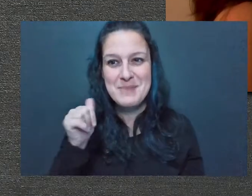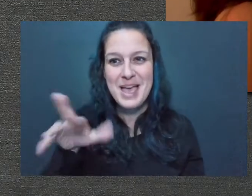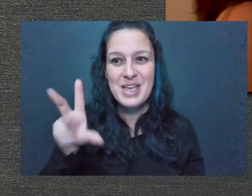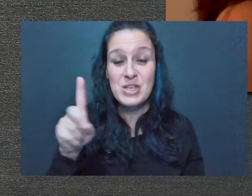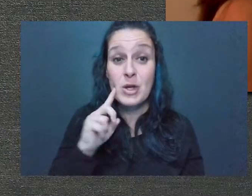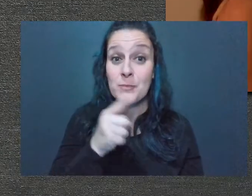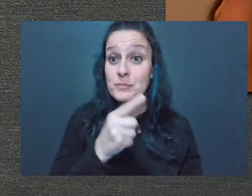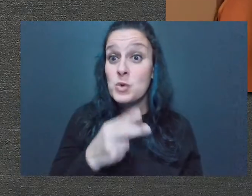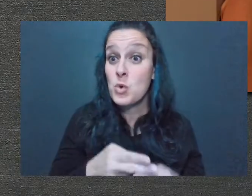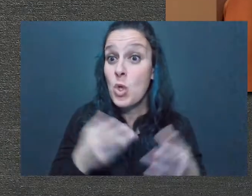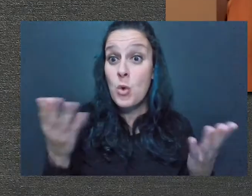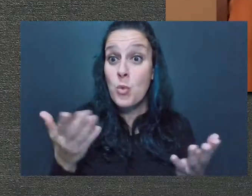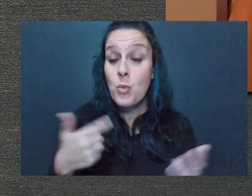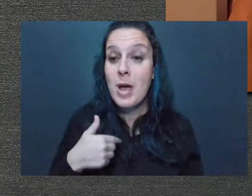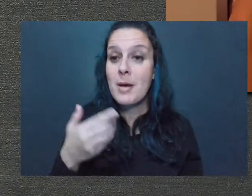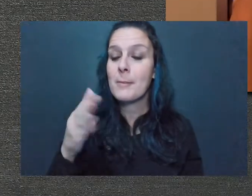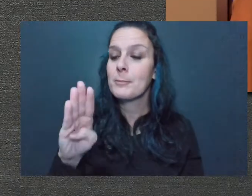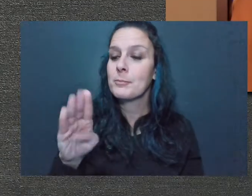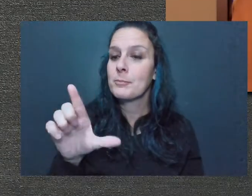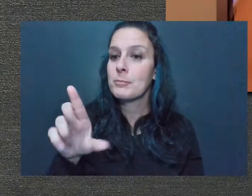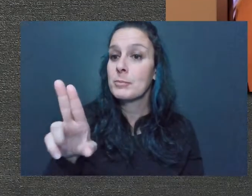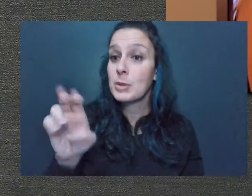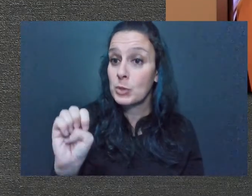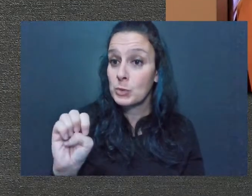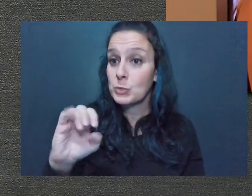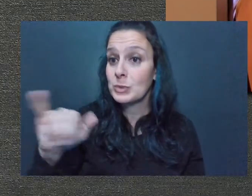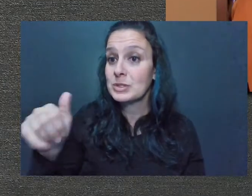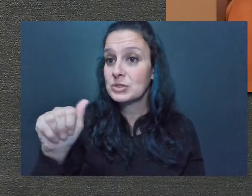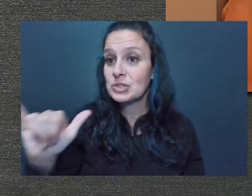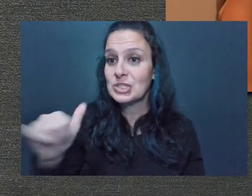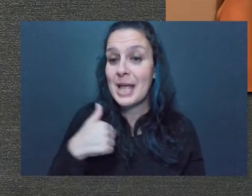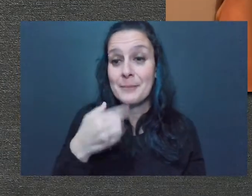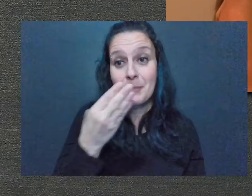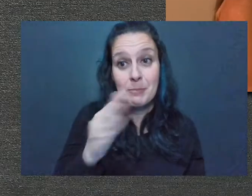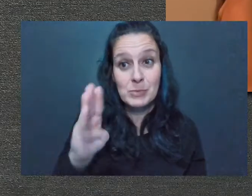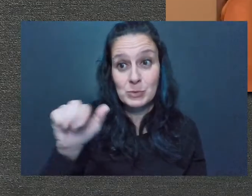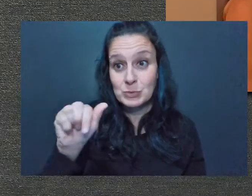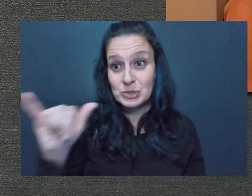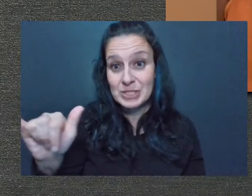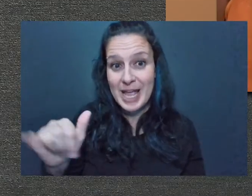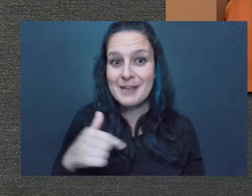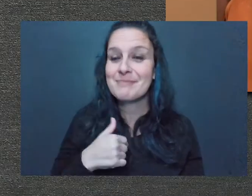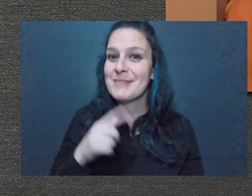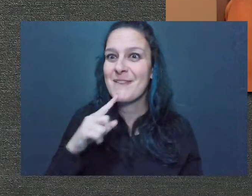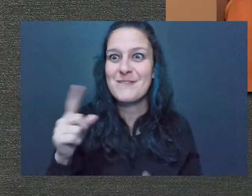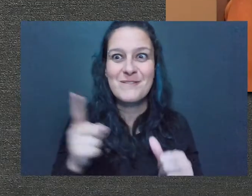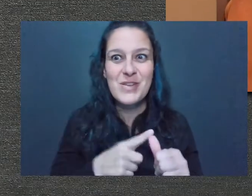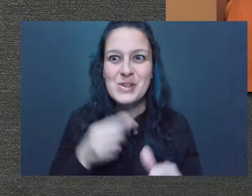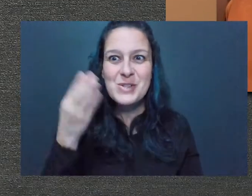This is a blue jay. Oh, and it's our first blue bird.